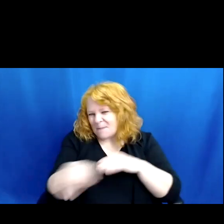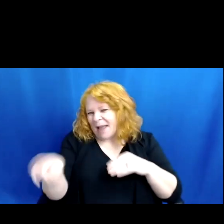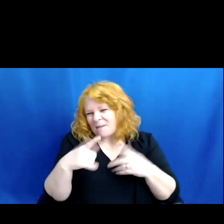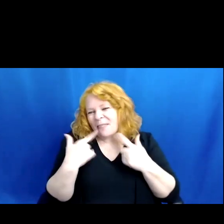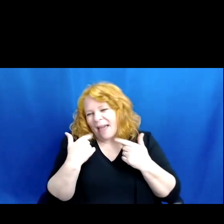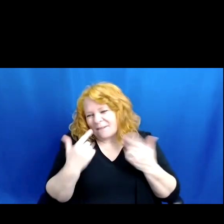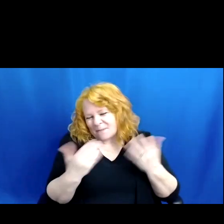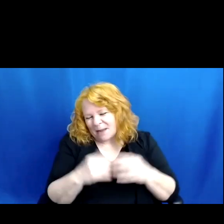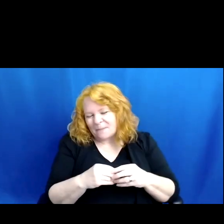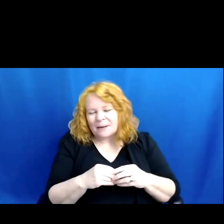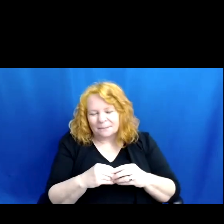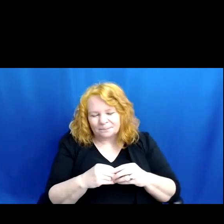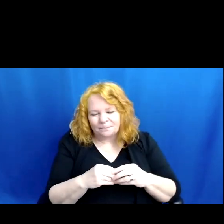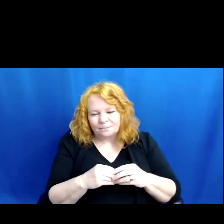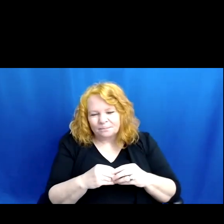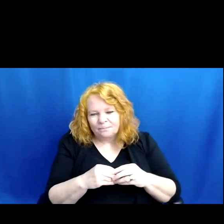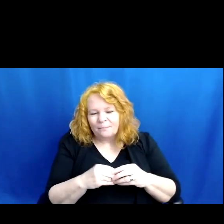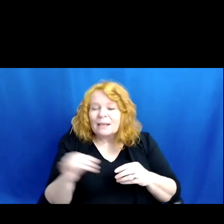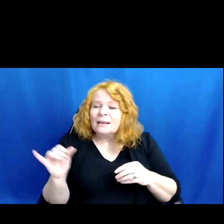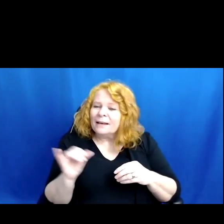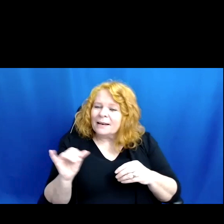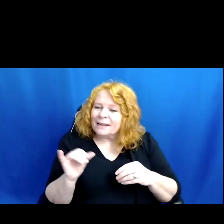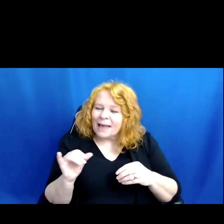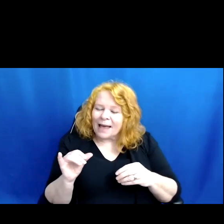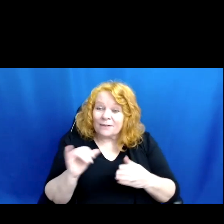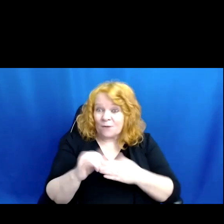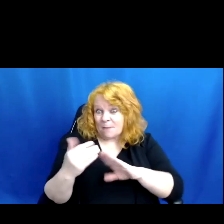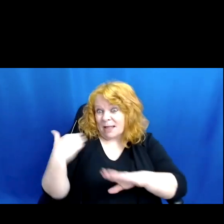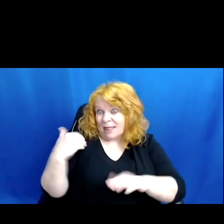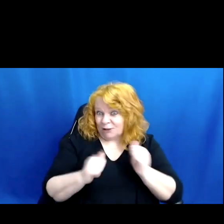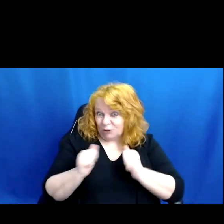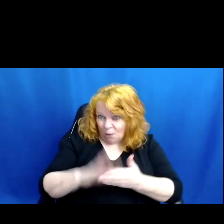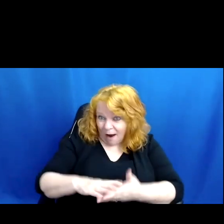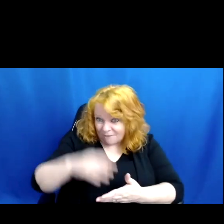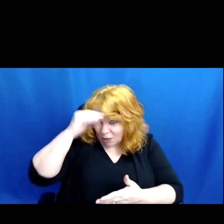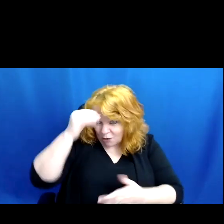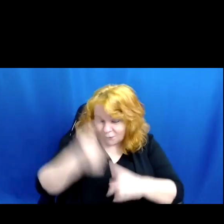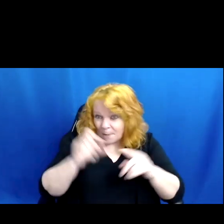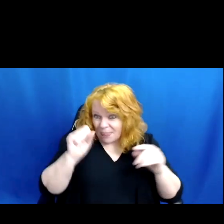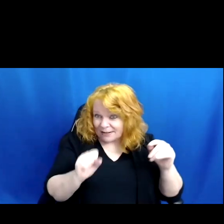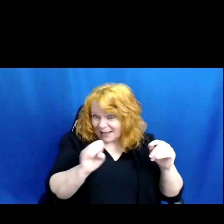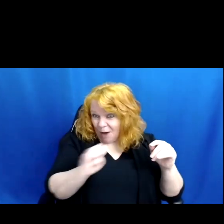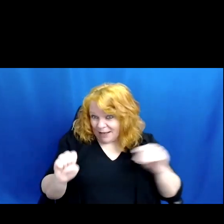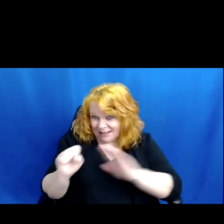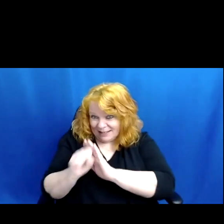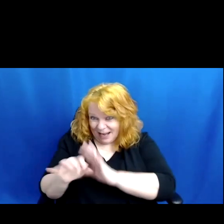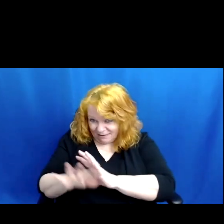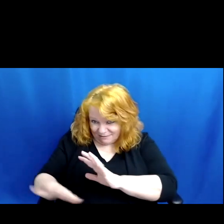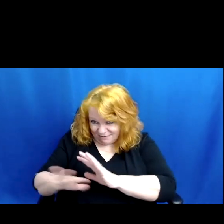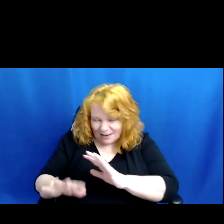This is the experience I have gained from the last show, I am learning all of the time myself what works.